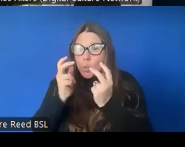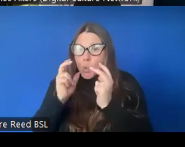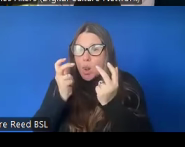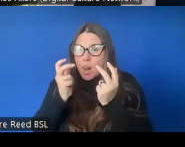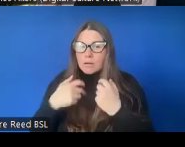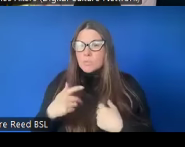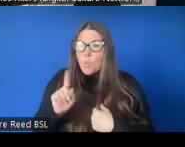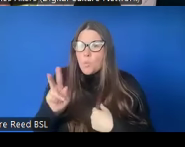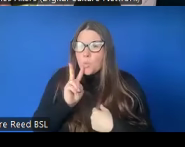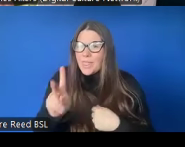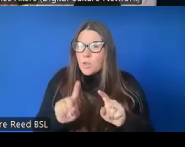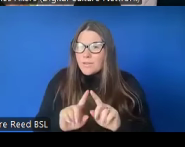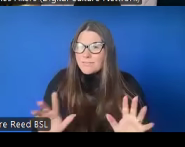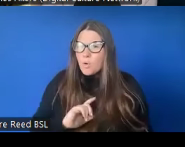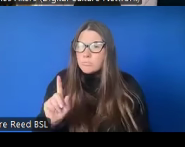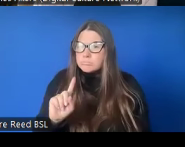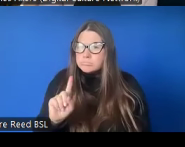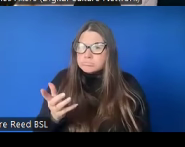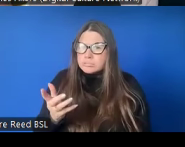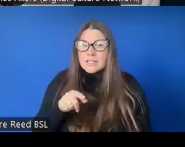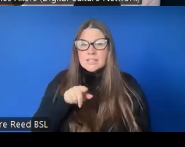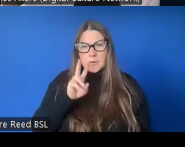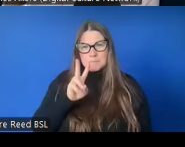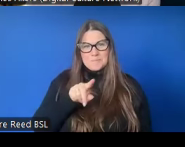Now, looking at this graph, does anybody know what this is?